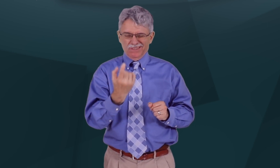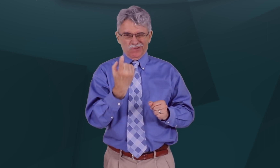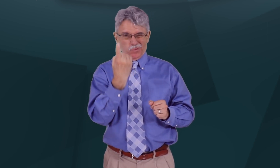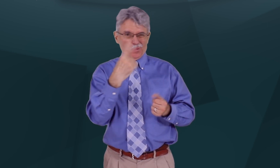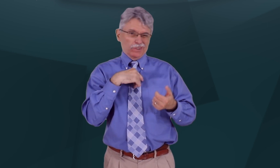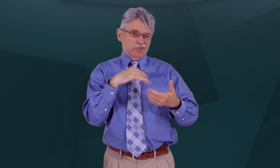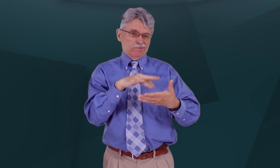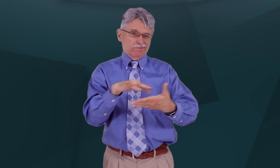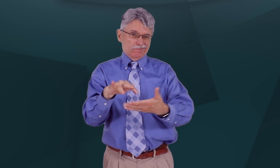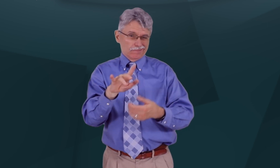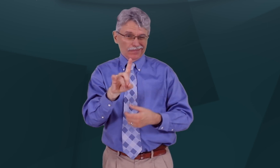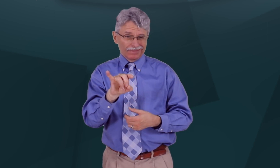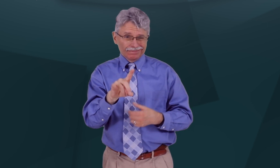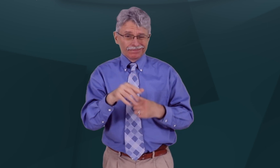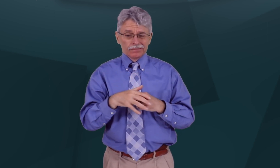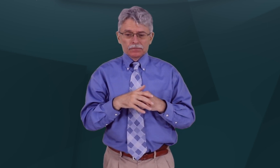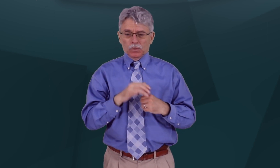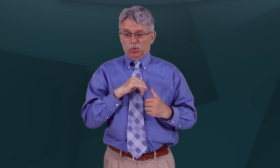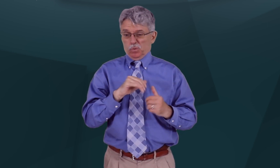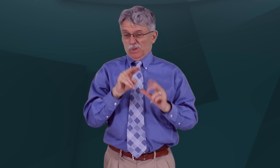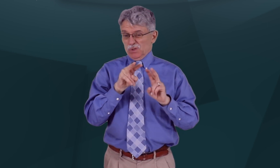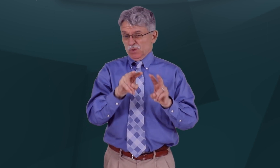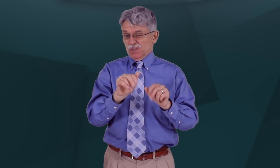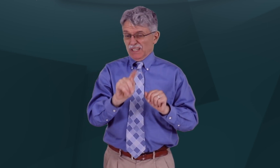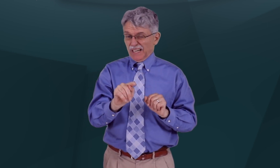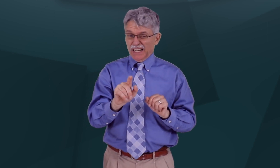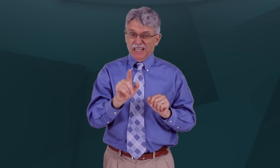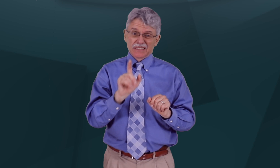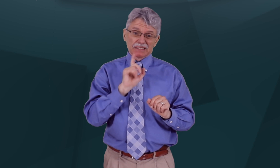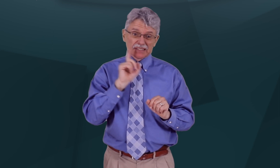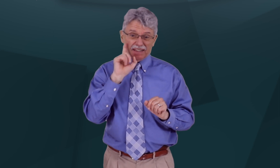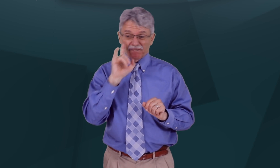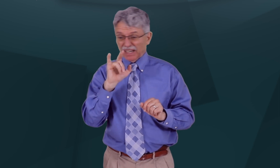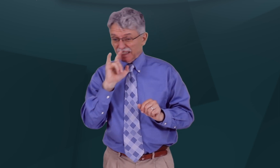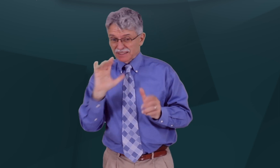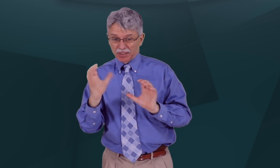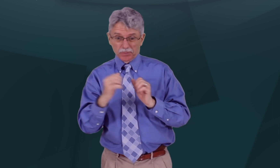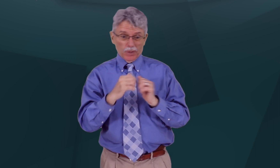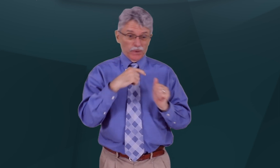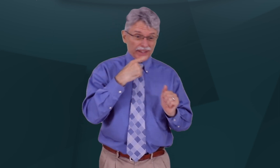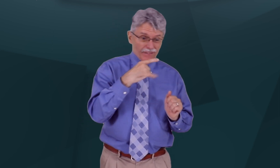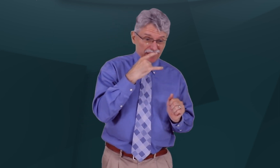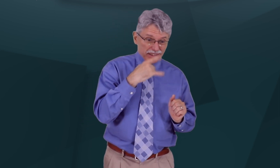In one study that I did, I looked at deaf kids compared with hearing kids,